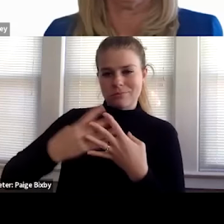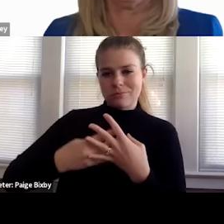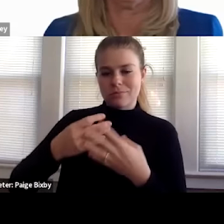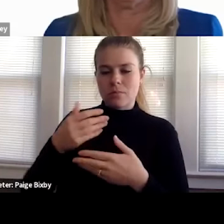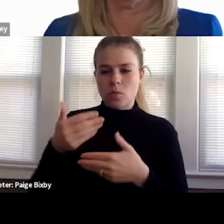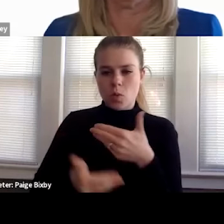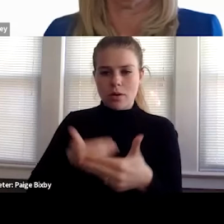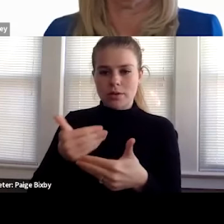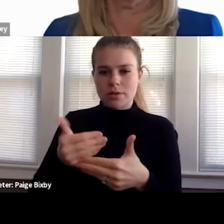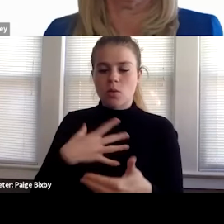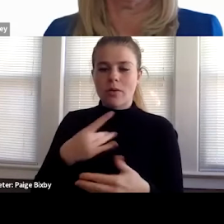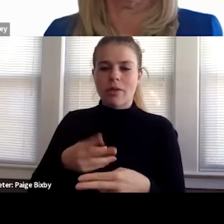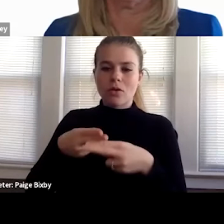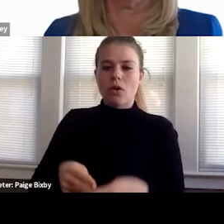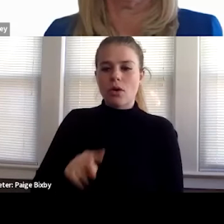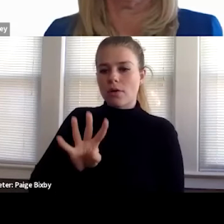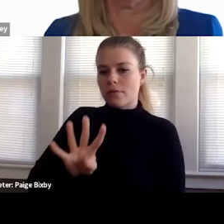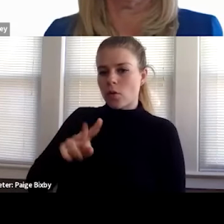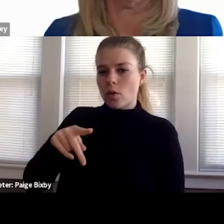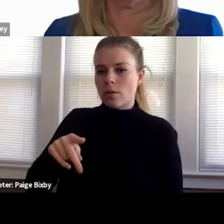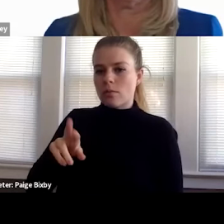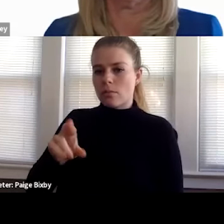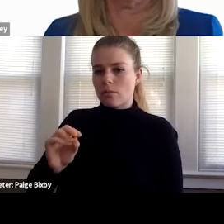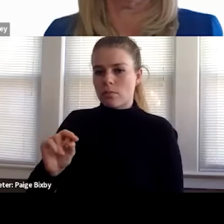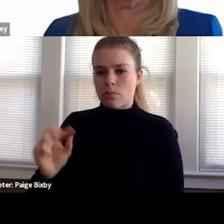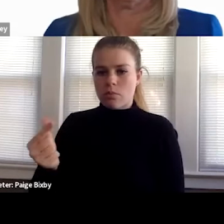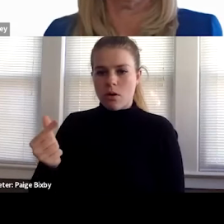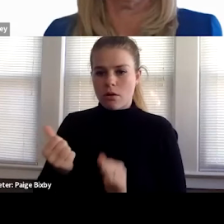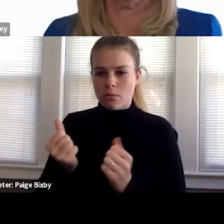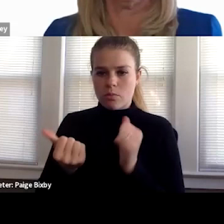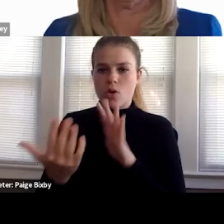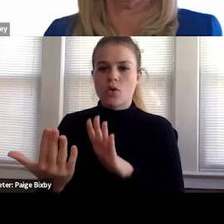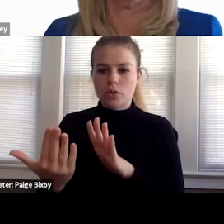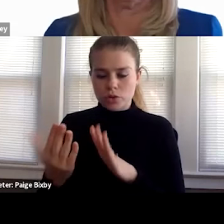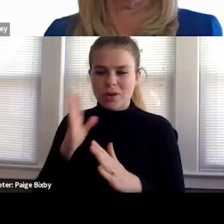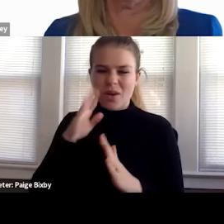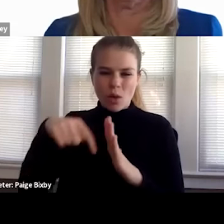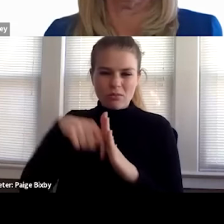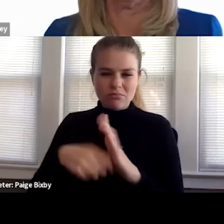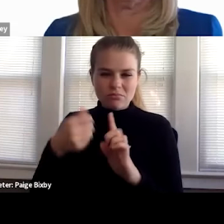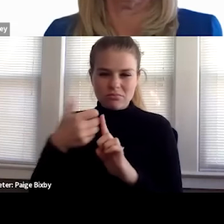We like to call this the four-prong approach. I'll dig into each of these in a second.